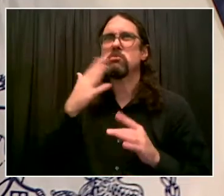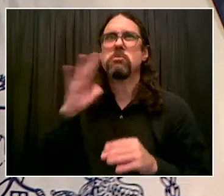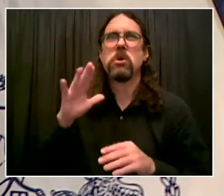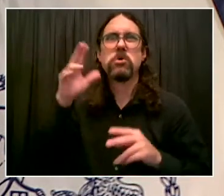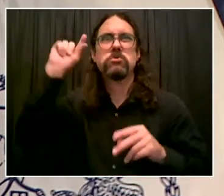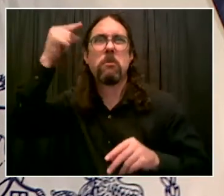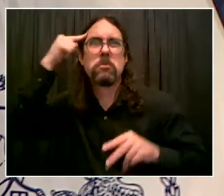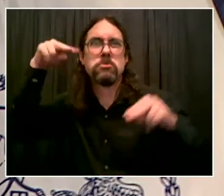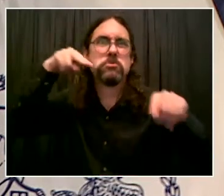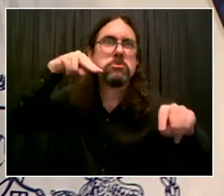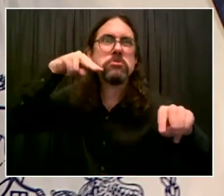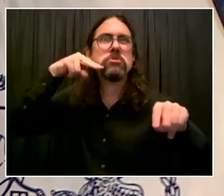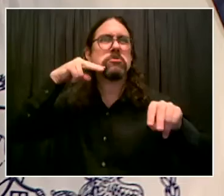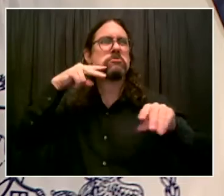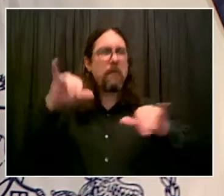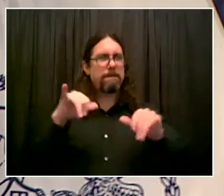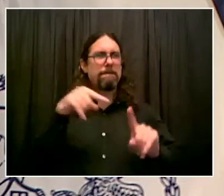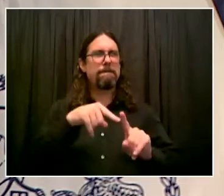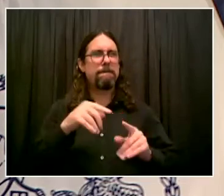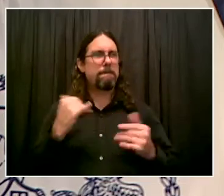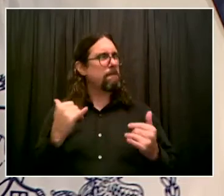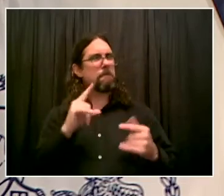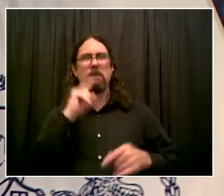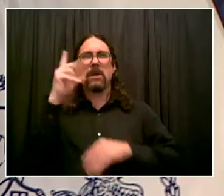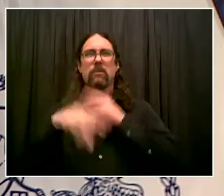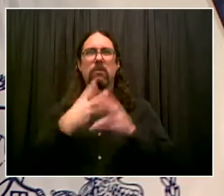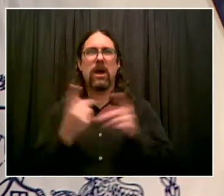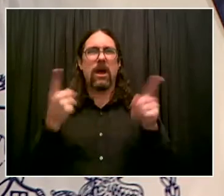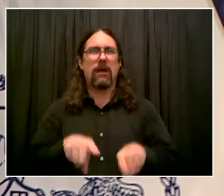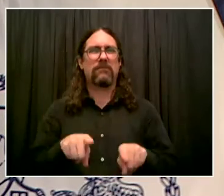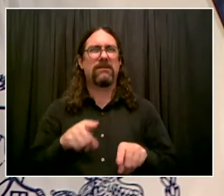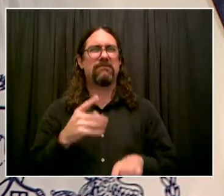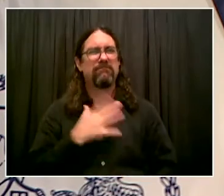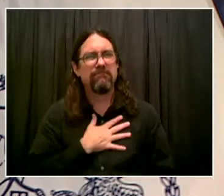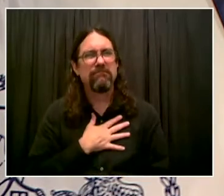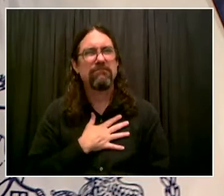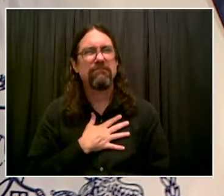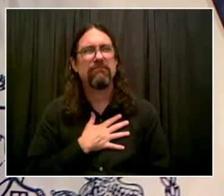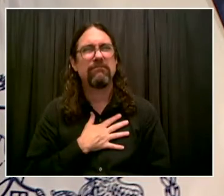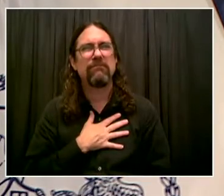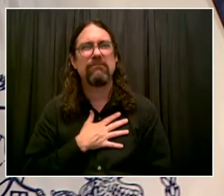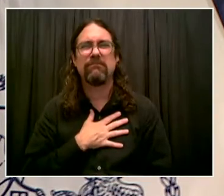YOUR FAMYIL MEMBER. EQUALLY TROUBLING AND UN- AMERICAN IN EVERY SENSE.